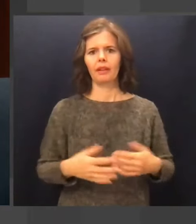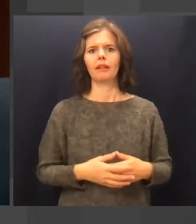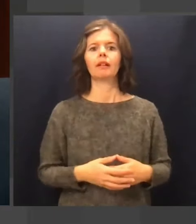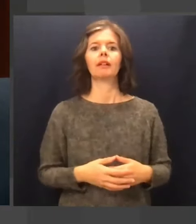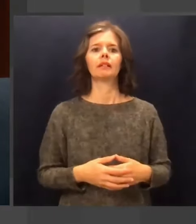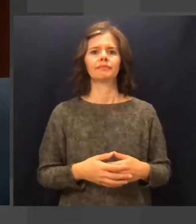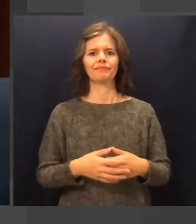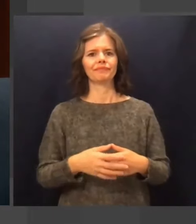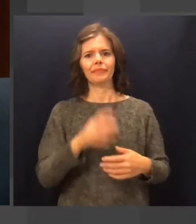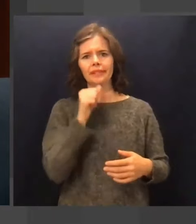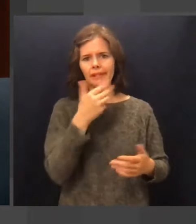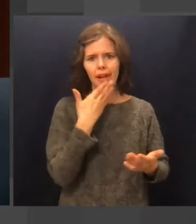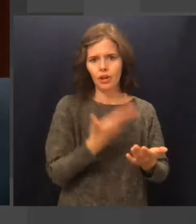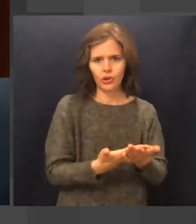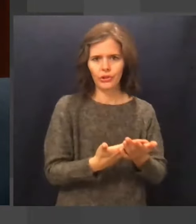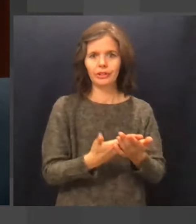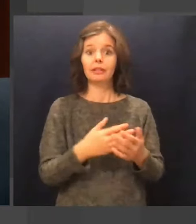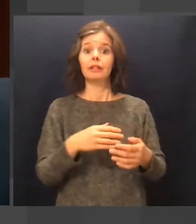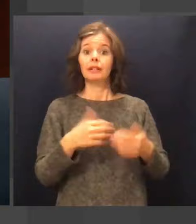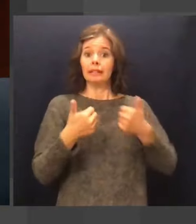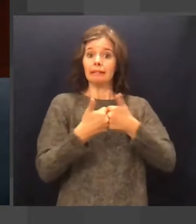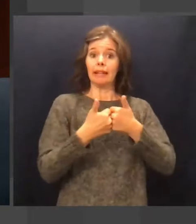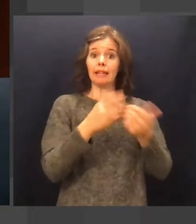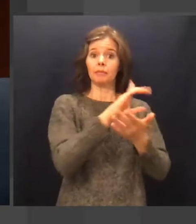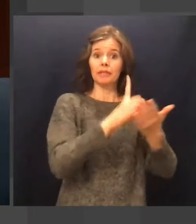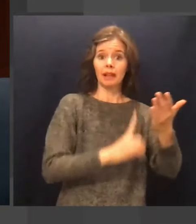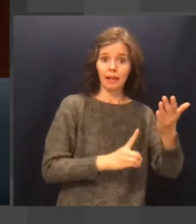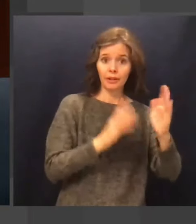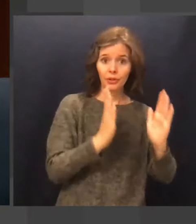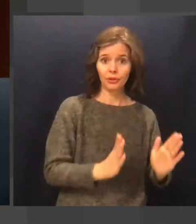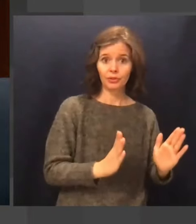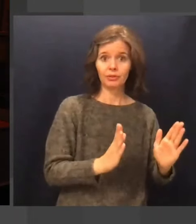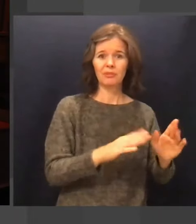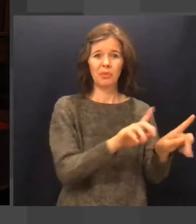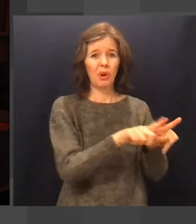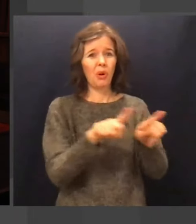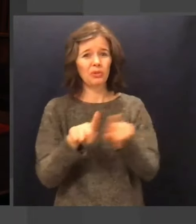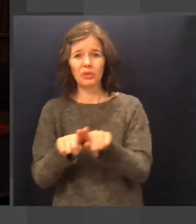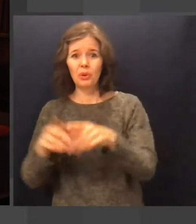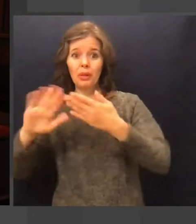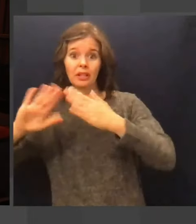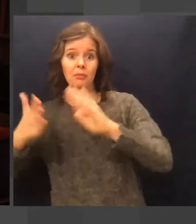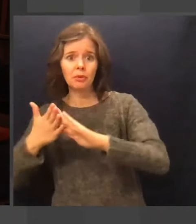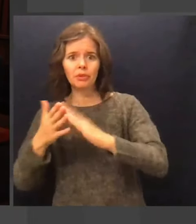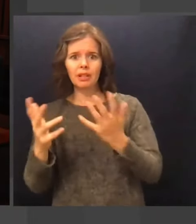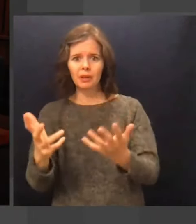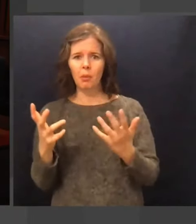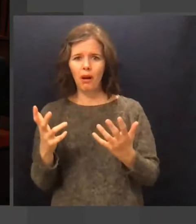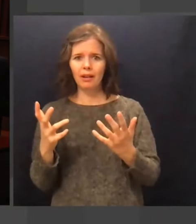MECHANICS OR SYSTEMS. WE HAVE TO TAKE BOTH SYSTEMS INTO ACCOUNT BUT ALSO BAD FOR